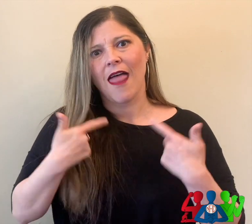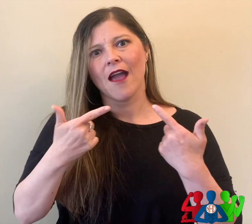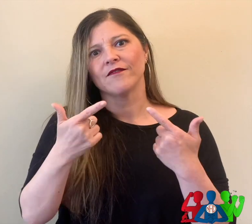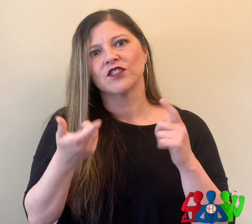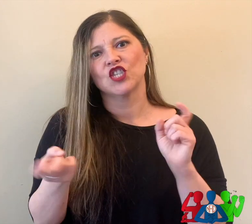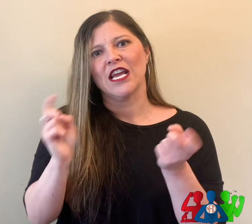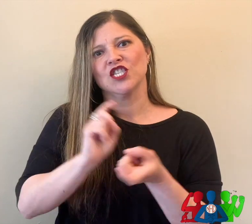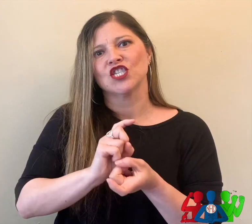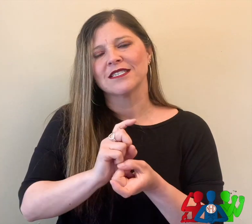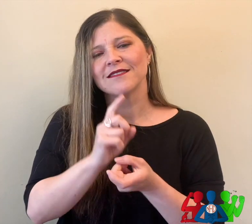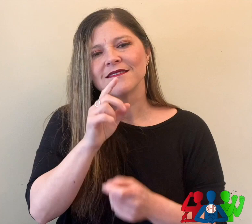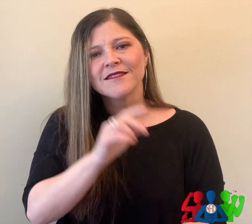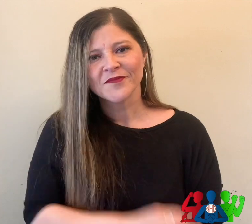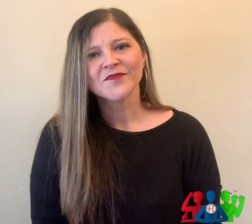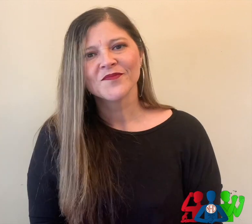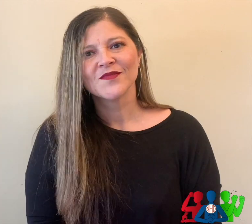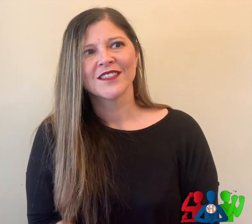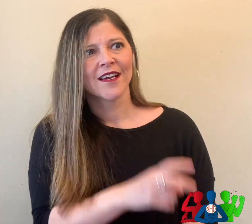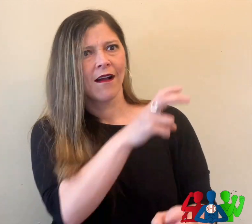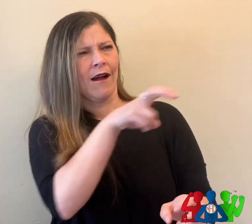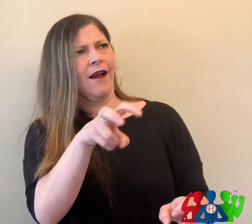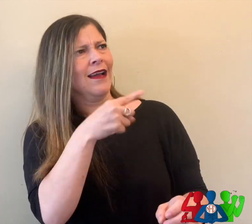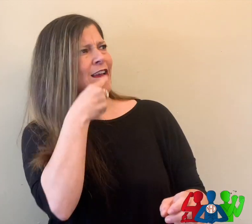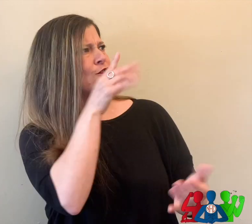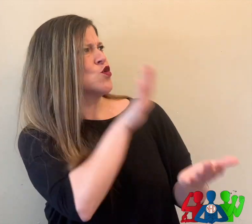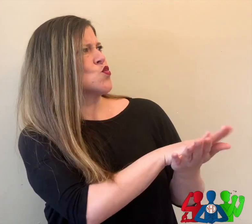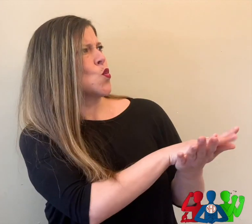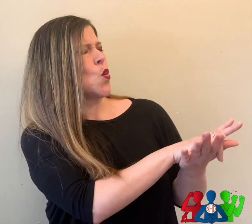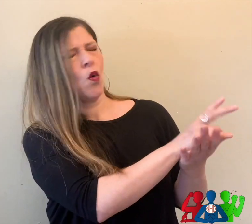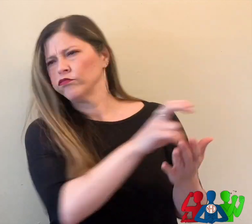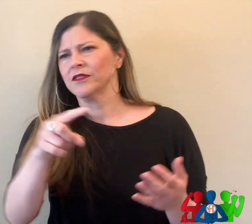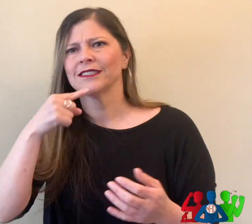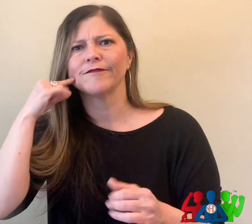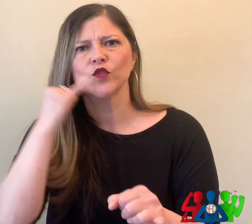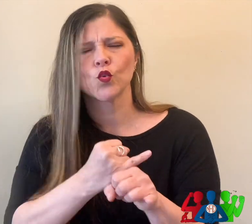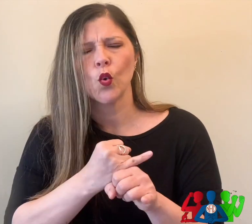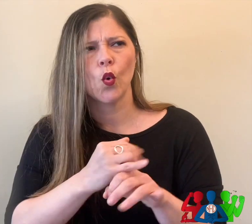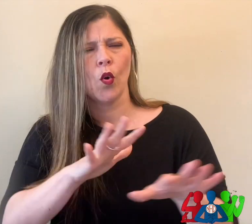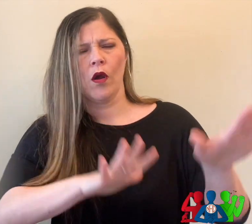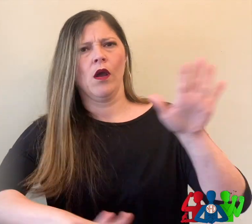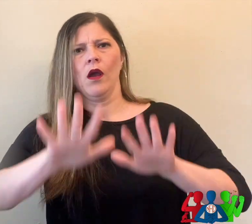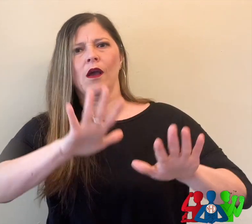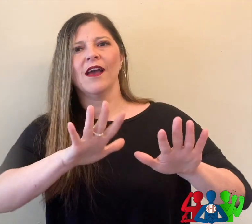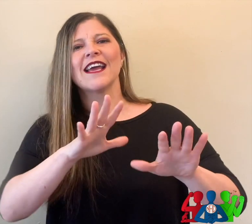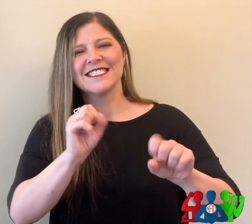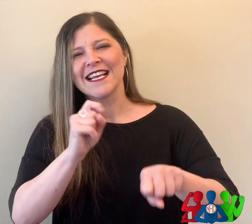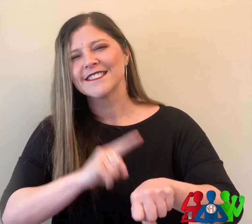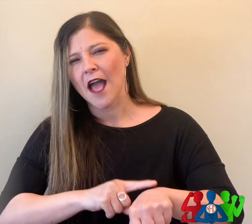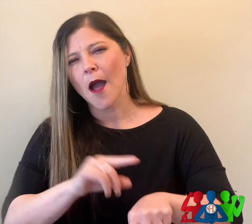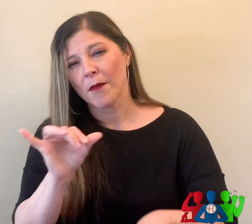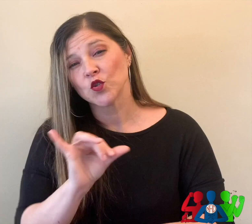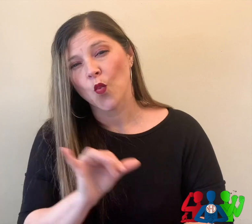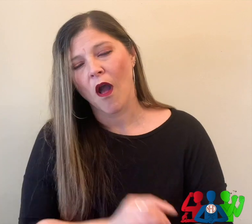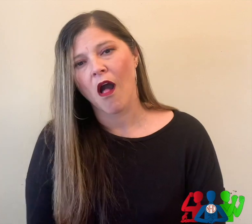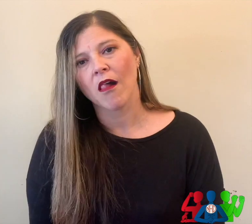about themselves through the process. They can't be expected to make the transition from a